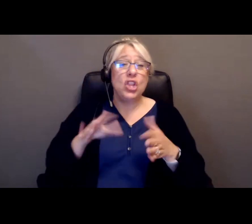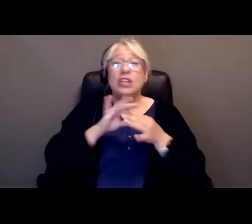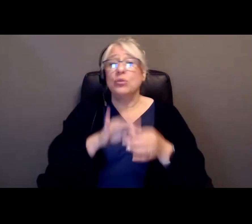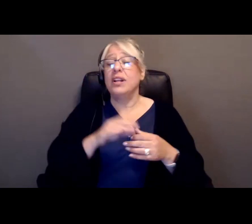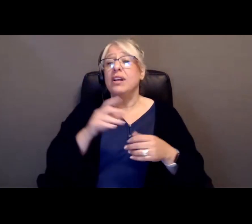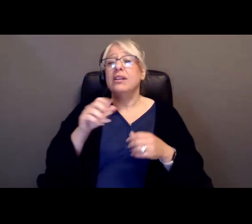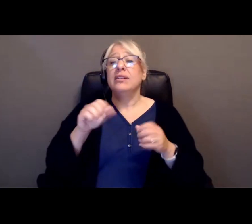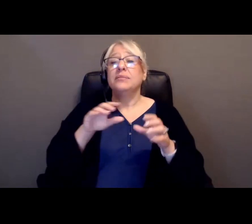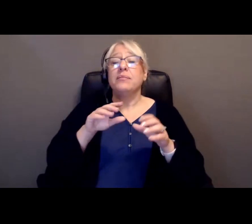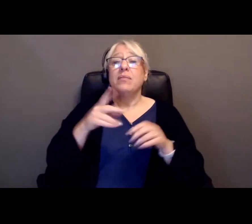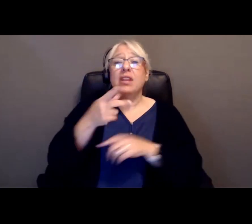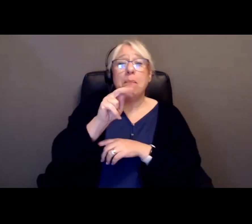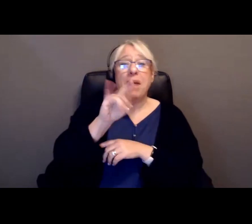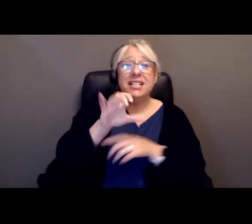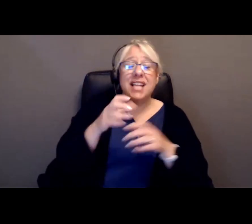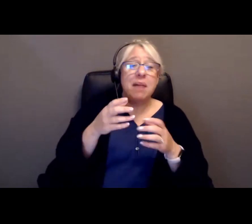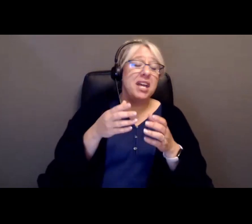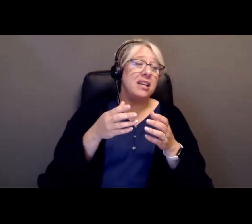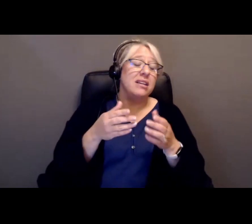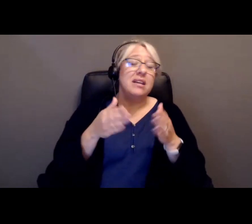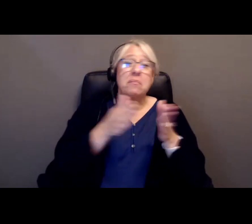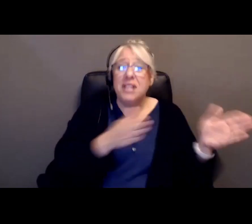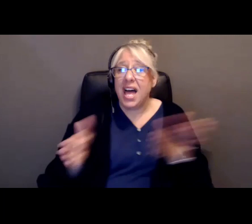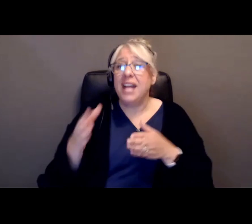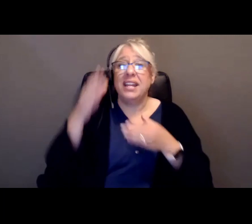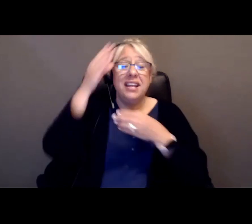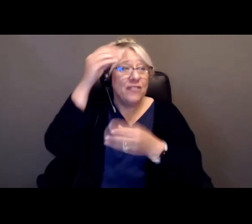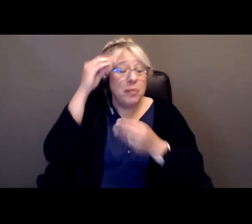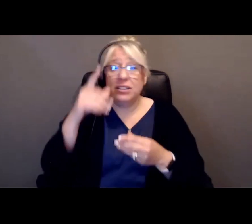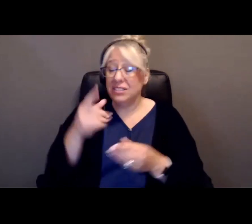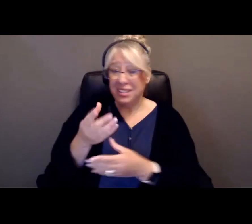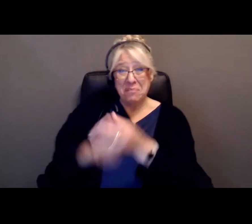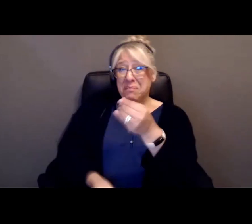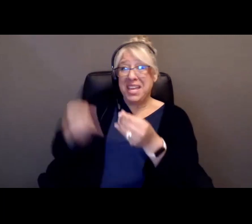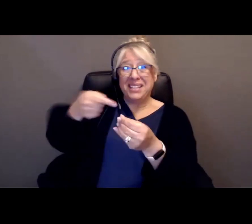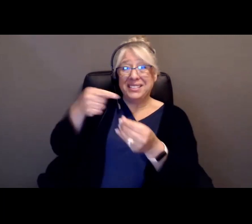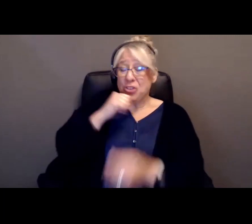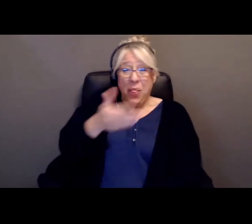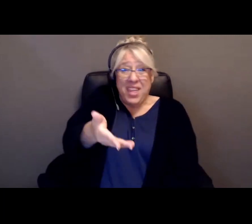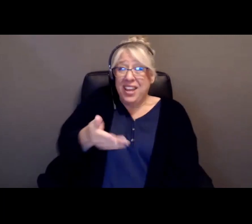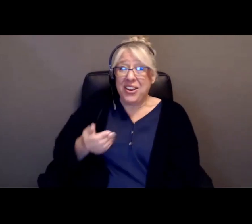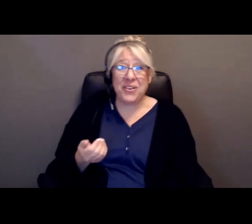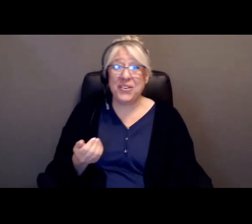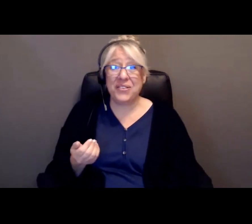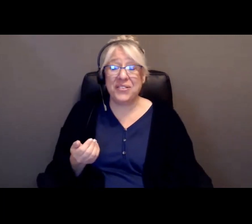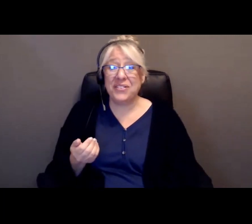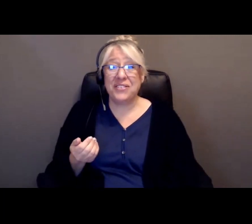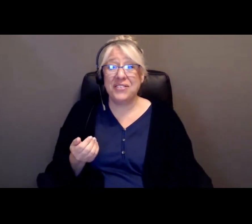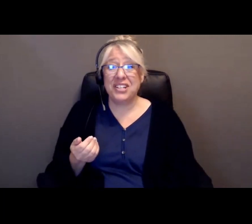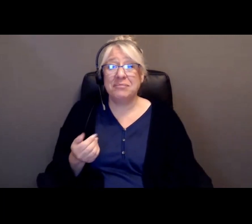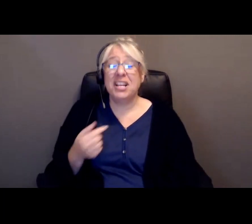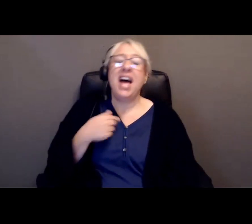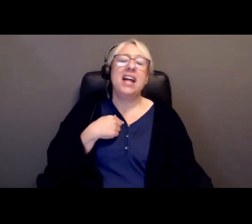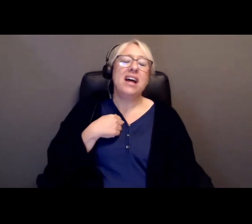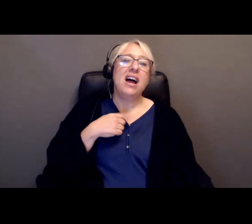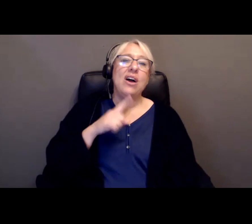it was just remiss. It wasn't even there. So it just, I really want everyone to own this. I want